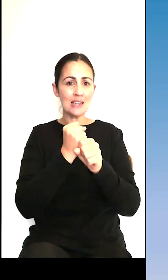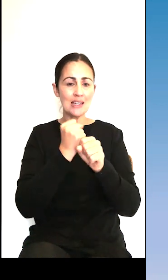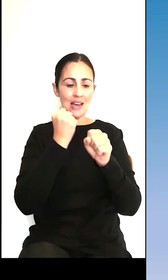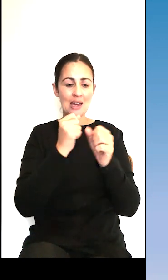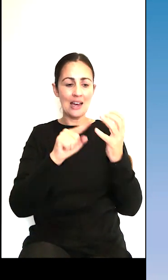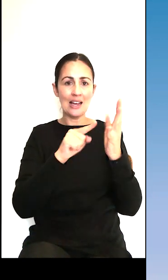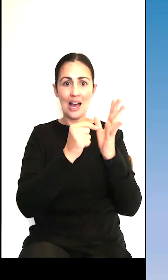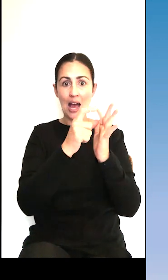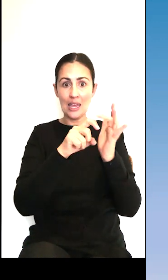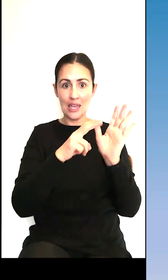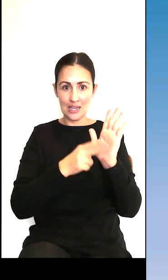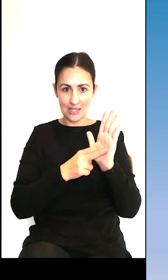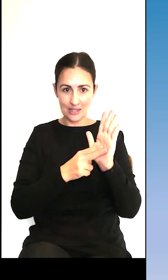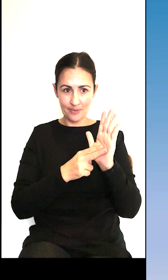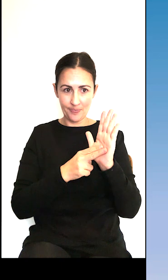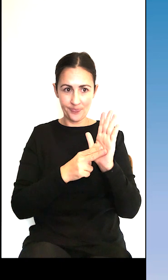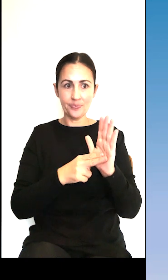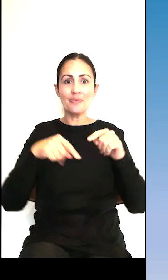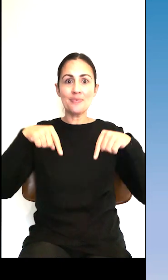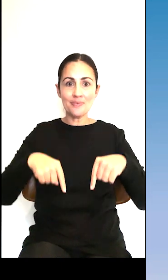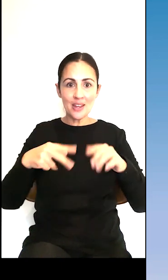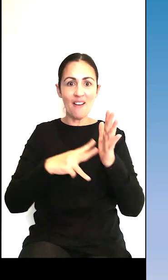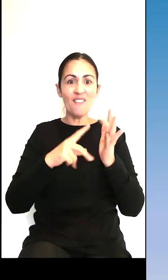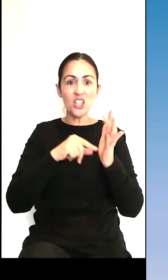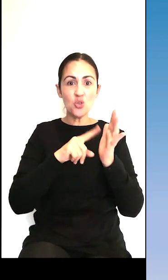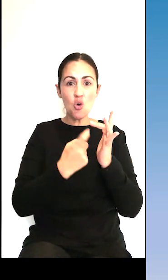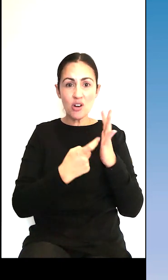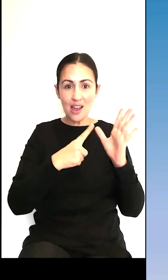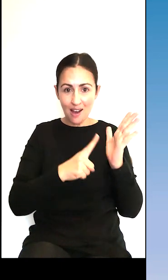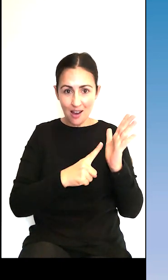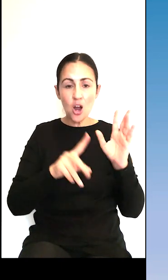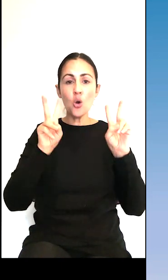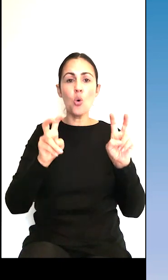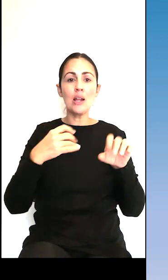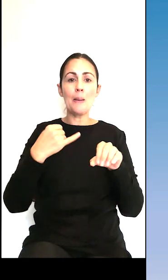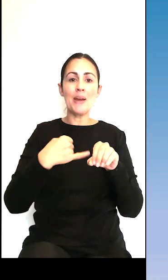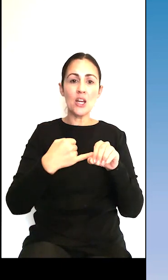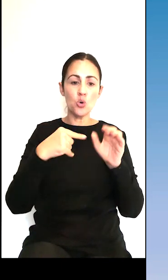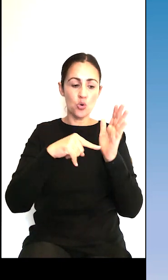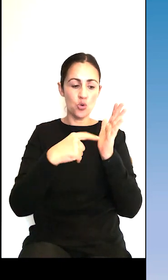Victoria as a medical treatment decision maker, so the person that you can identify and nominate to make decisions on your